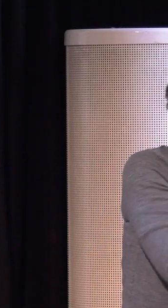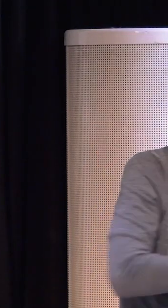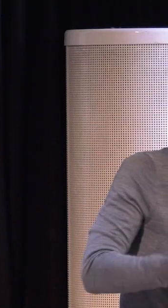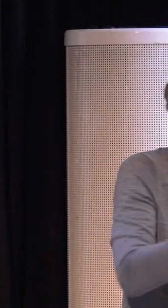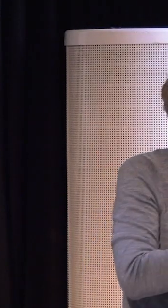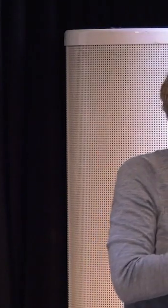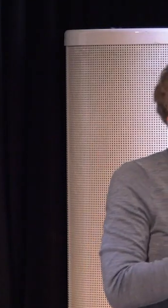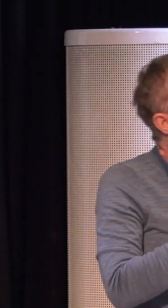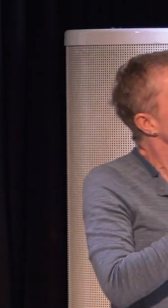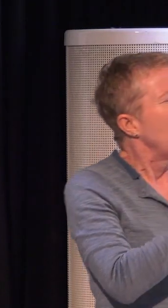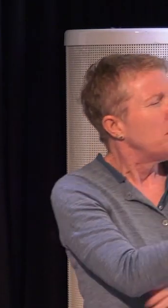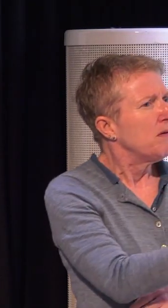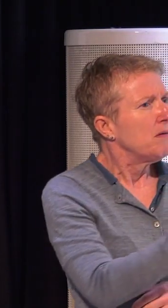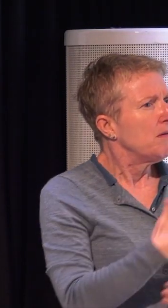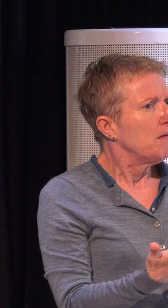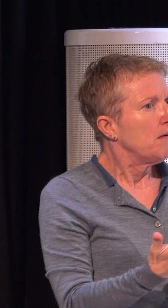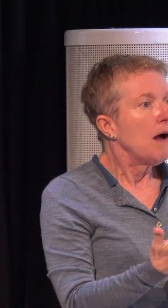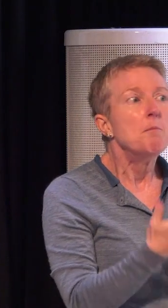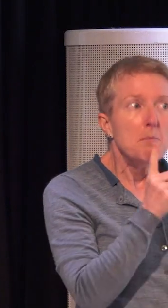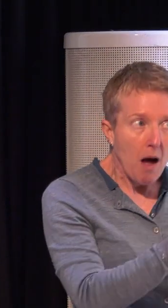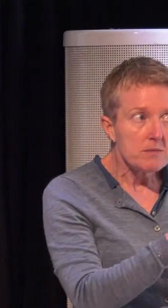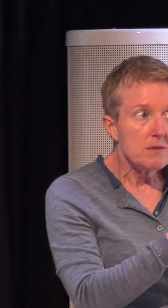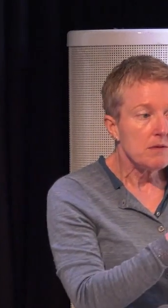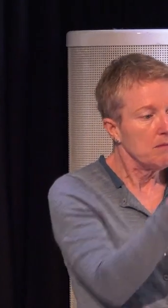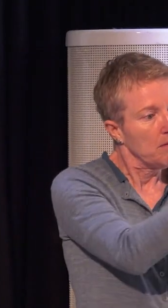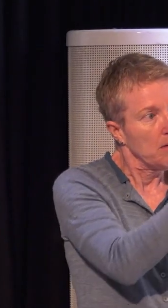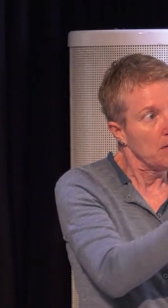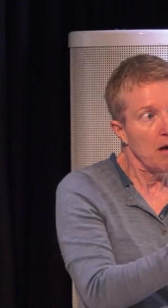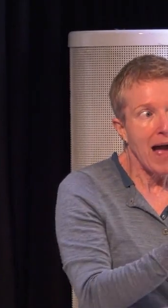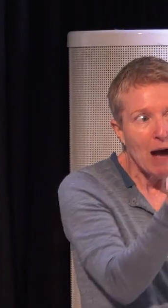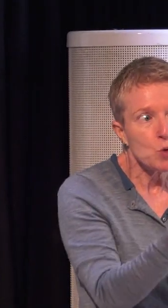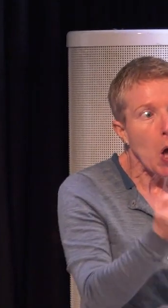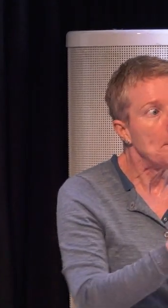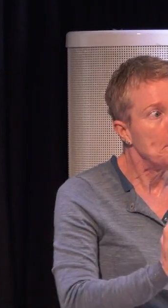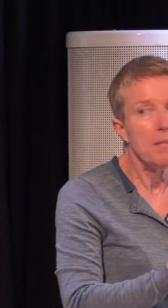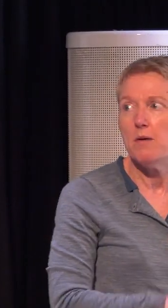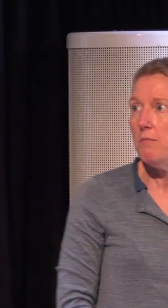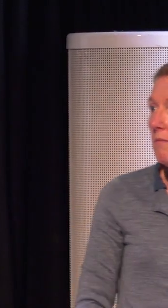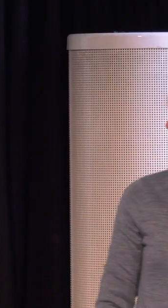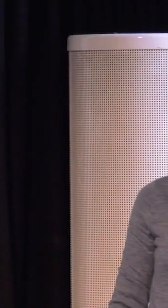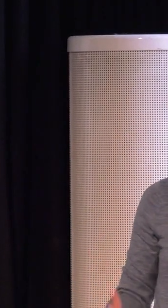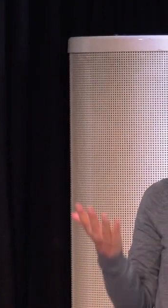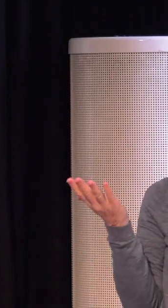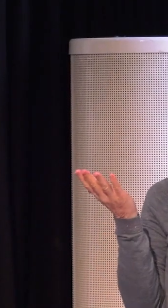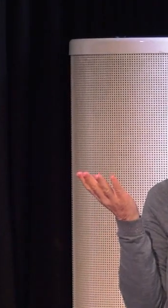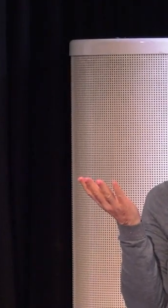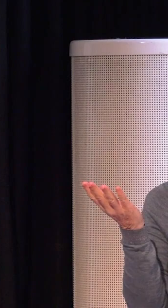And he said to me, that there are no outcomes. To which I said, literally couldn't